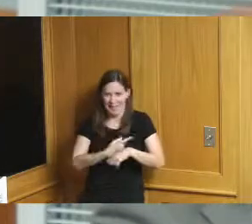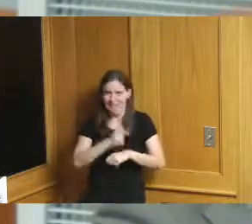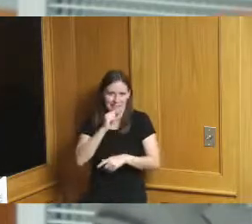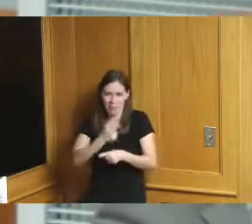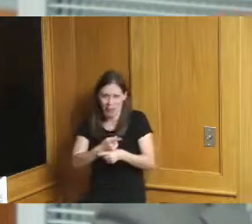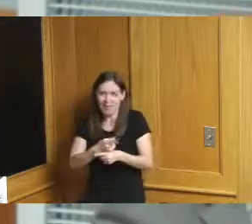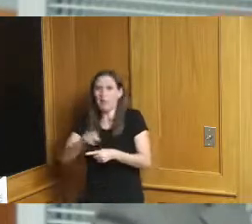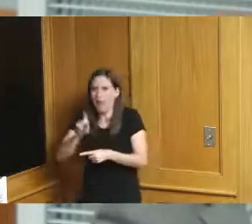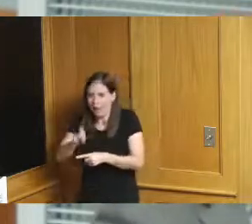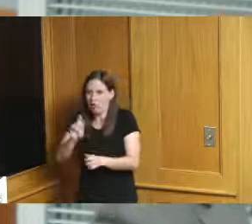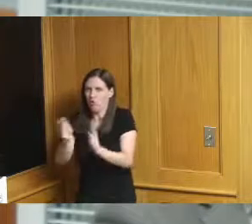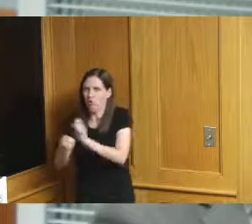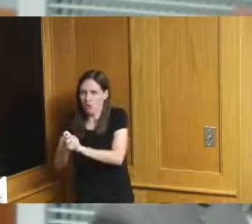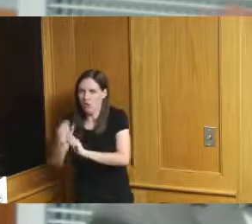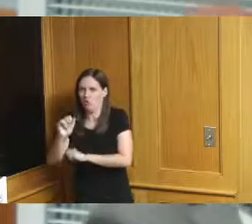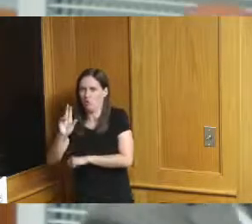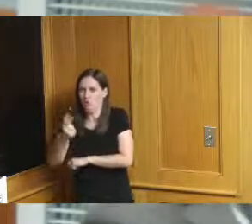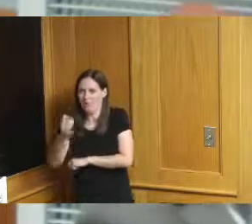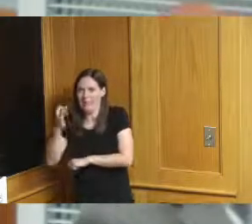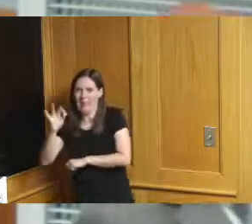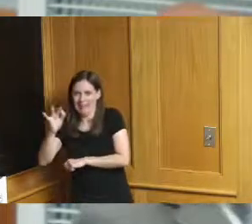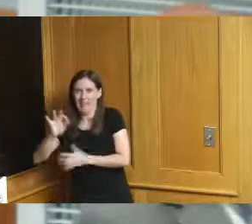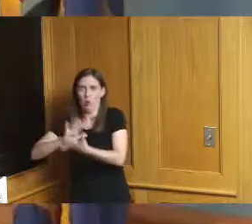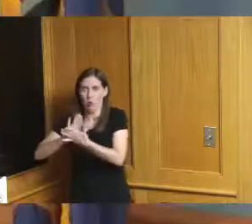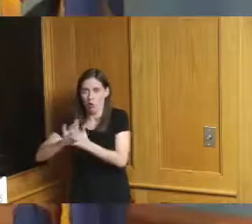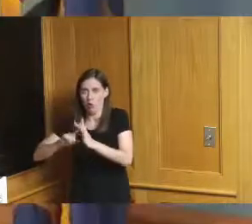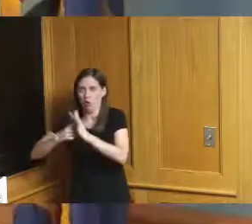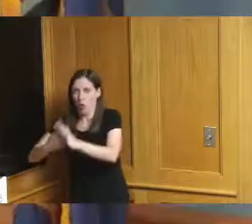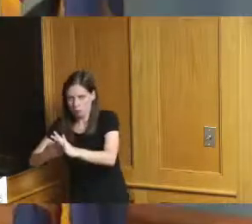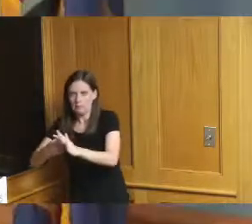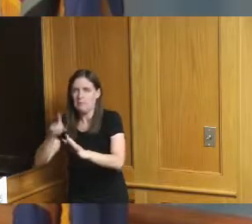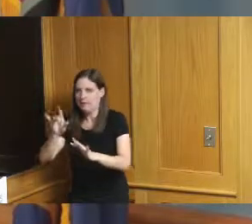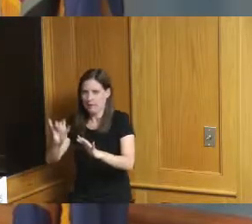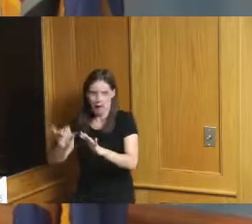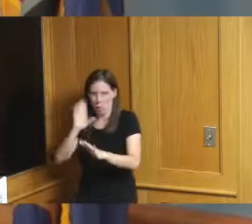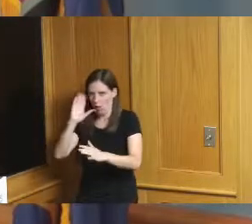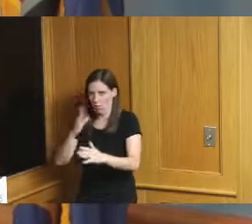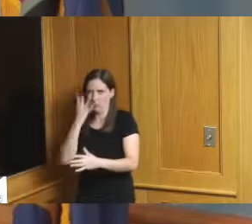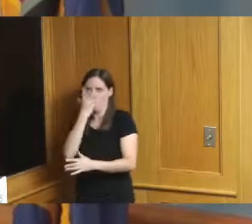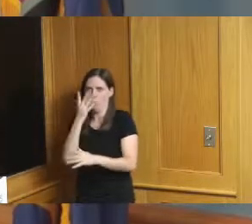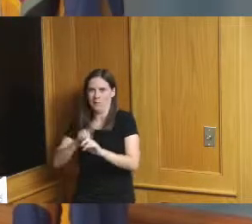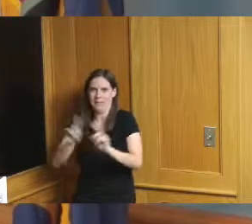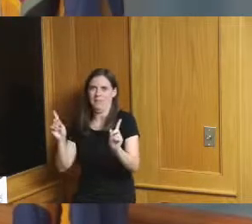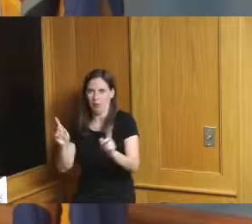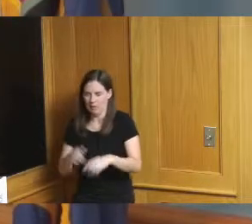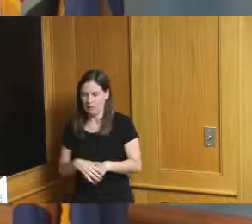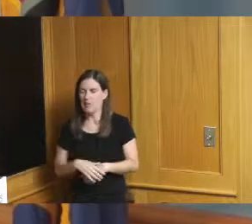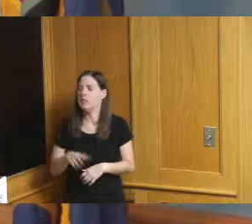really is so the clarity of the the authority of the Board is a little confusing for me and so